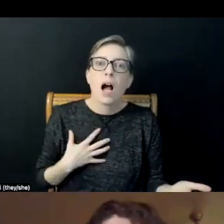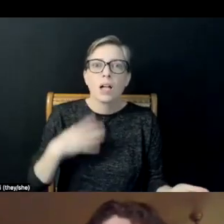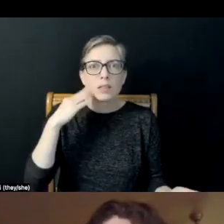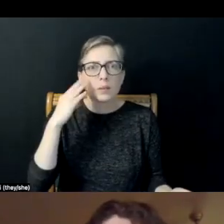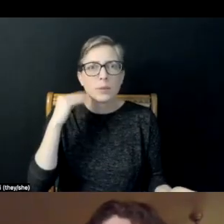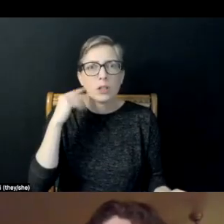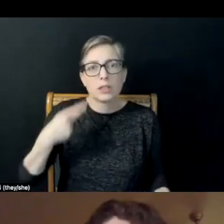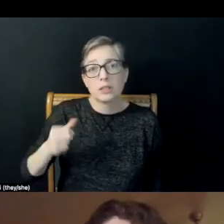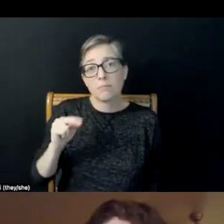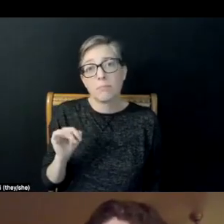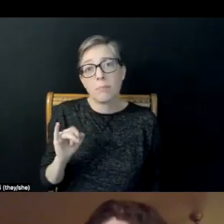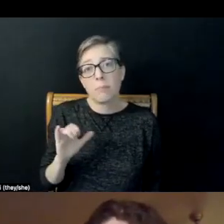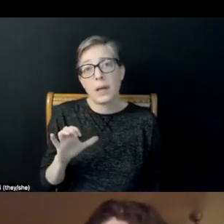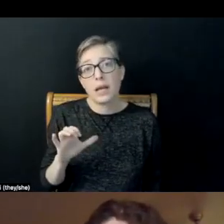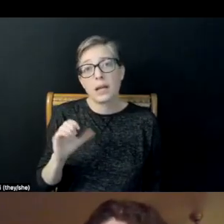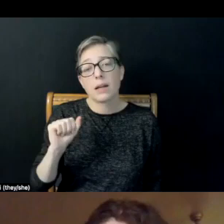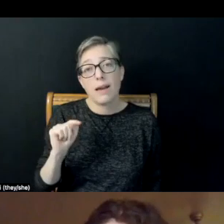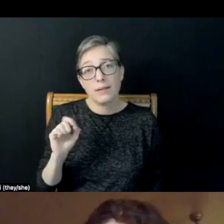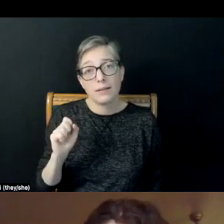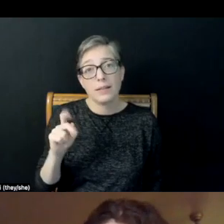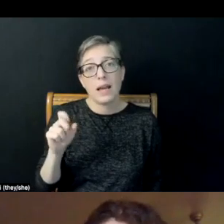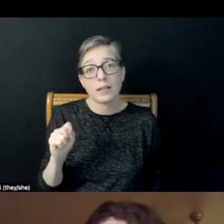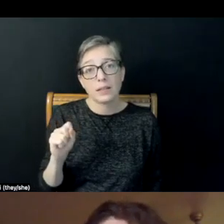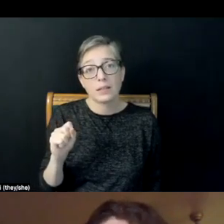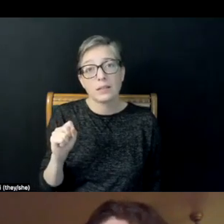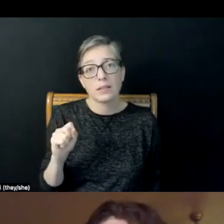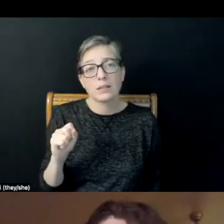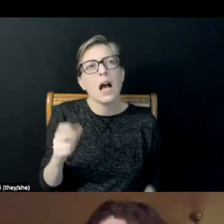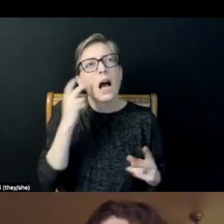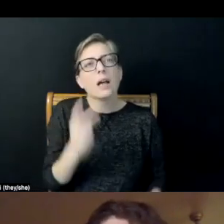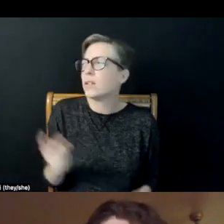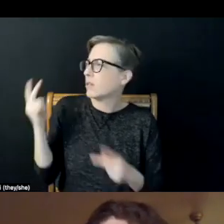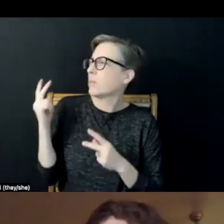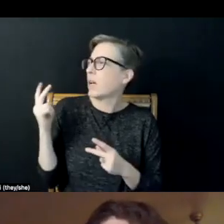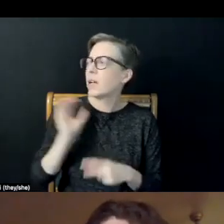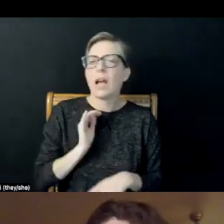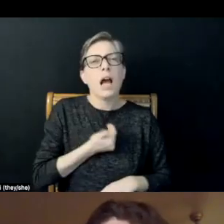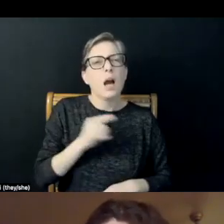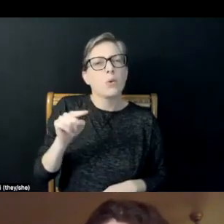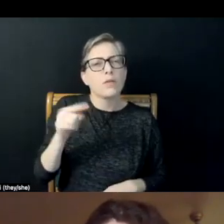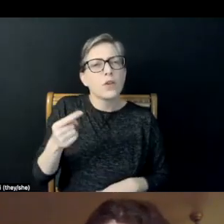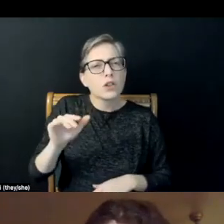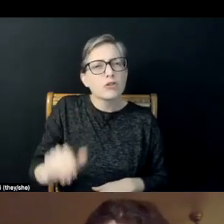questioned very little with the birth of our first child. At that time, we had virtually no support system.